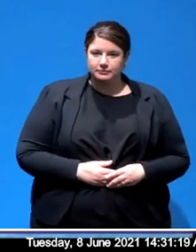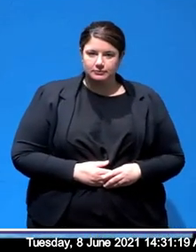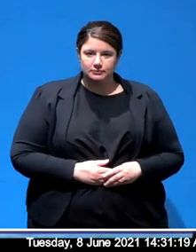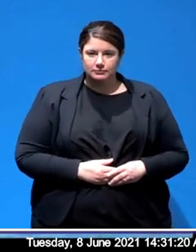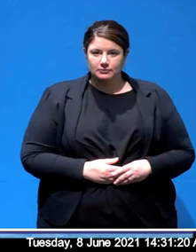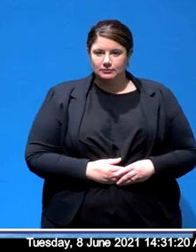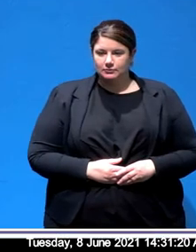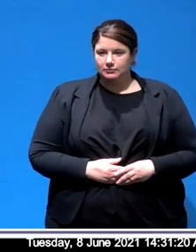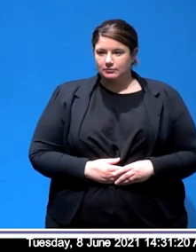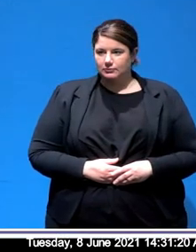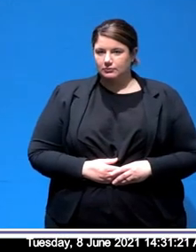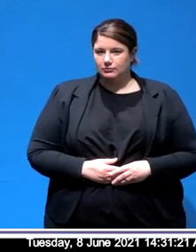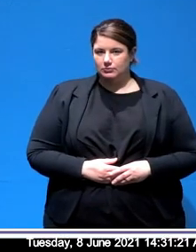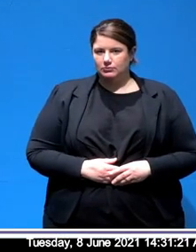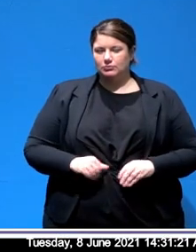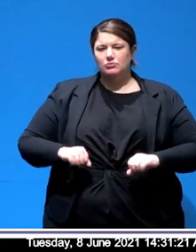Mr Cunningham, you have suggested